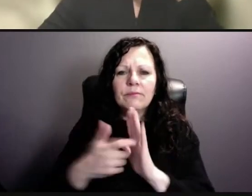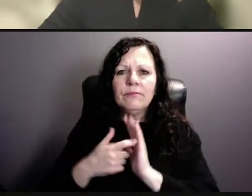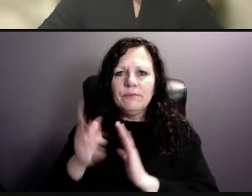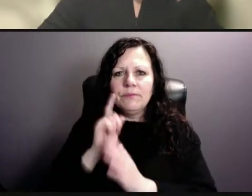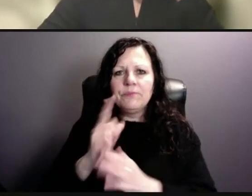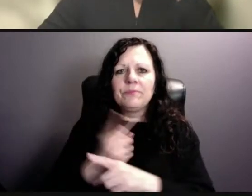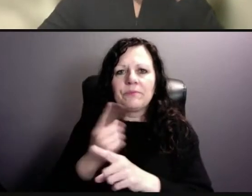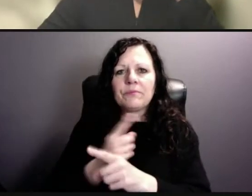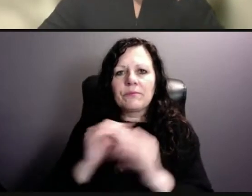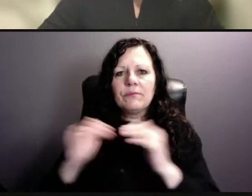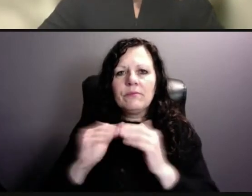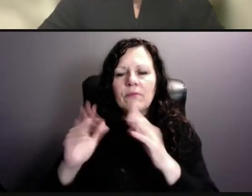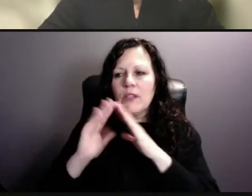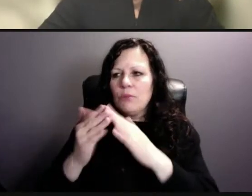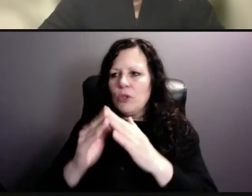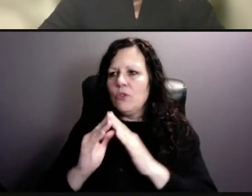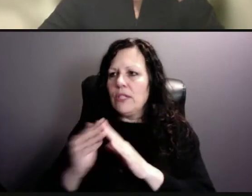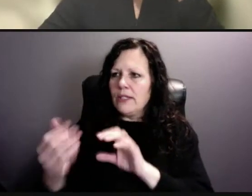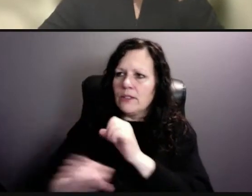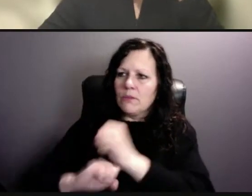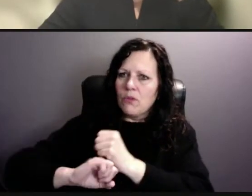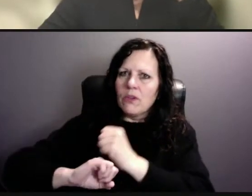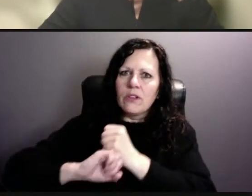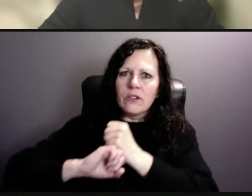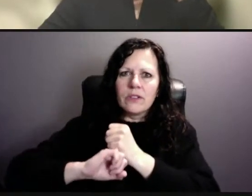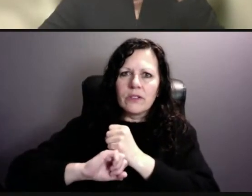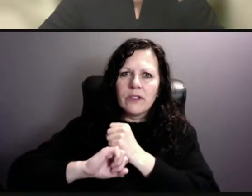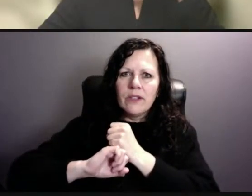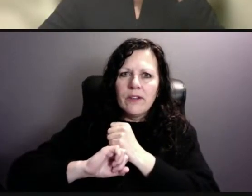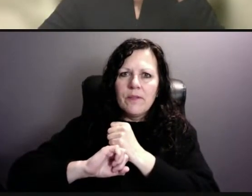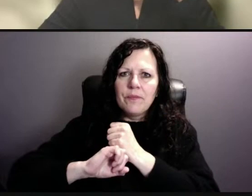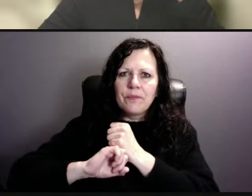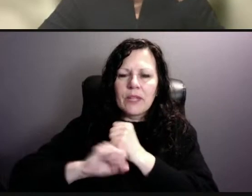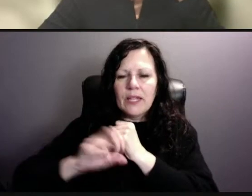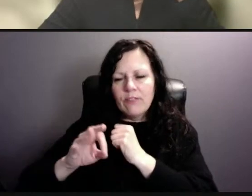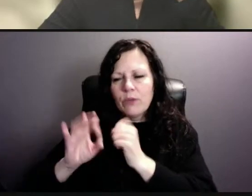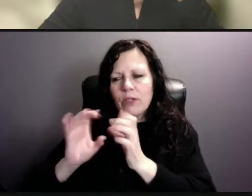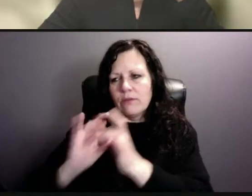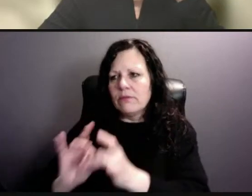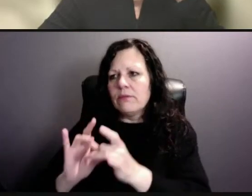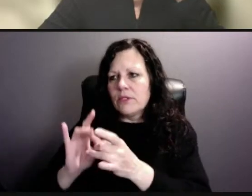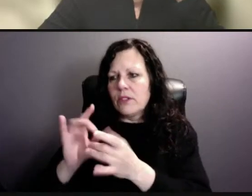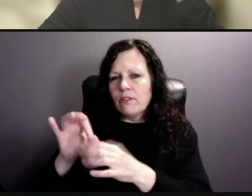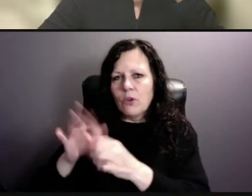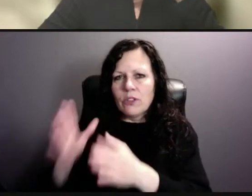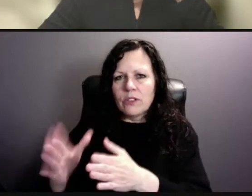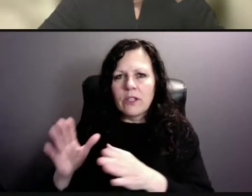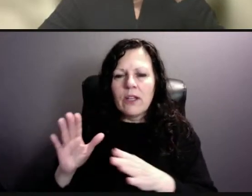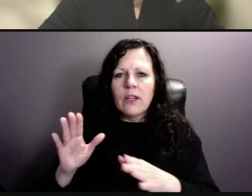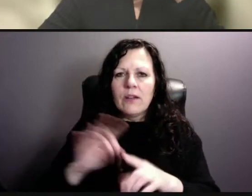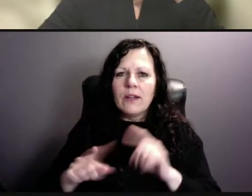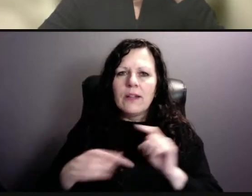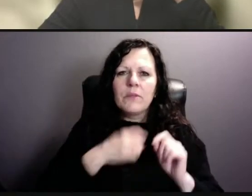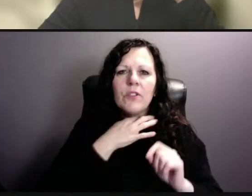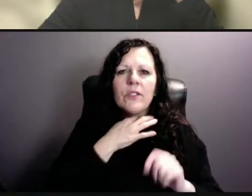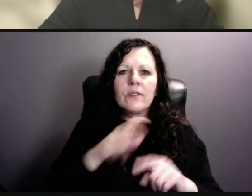THE VOTERS. WHAT DOES IT TAKE TO GET THE APPROPRIATE LEVEL OF